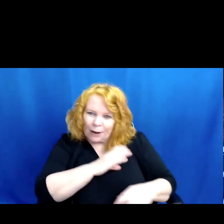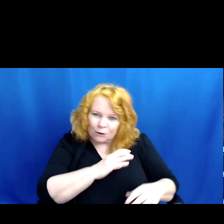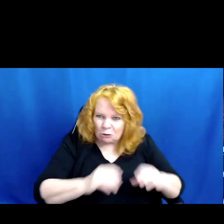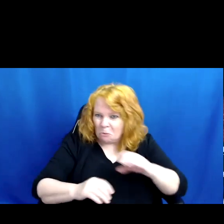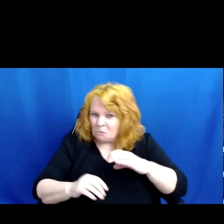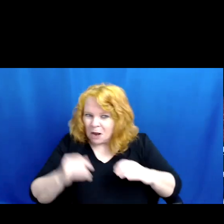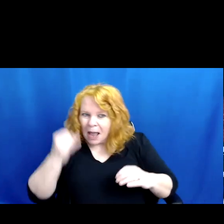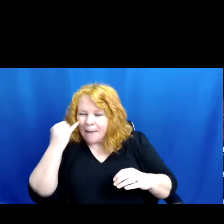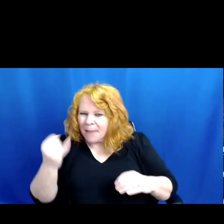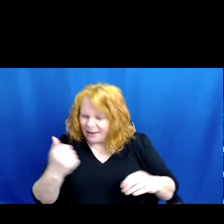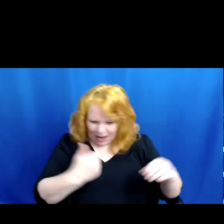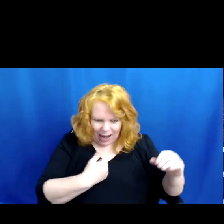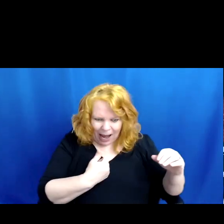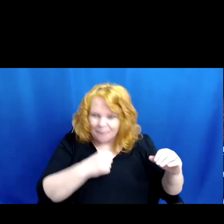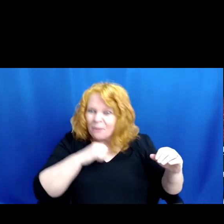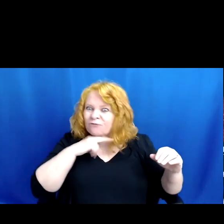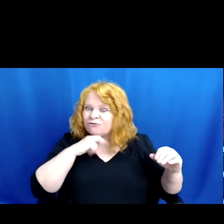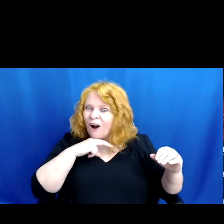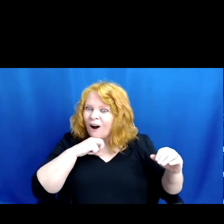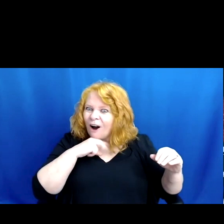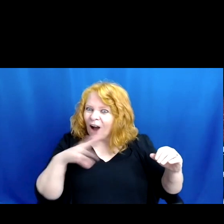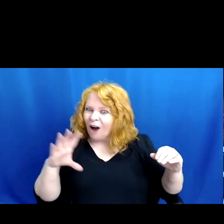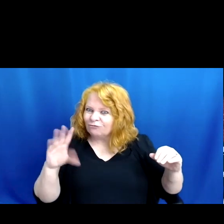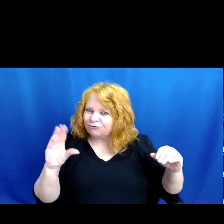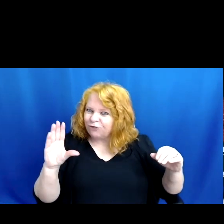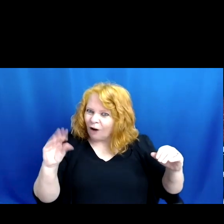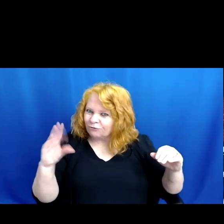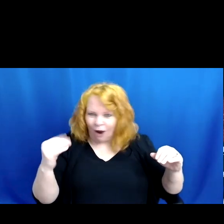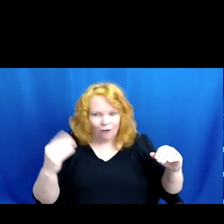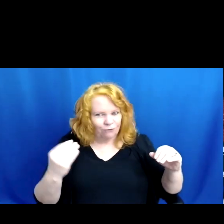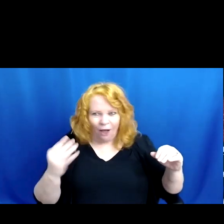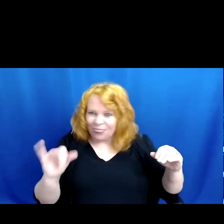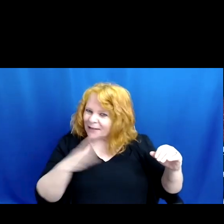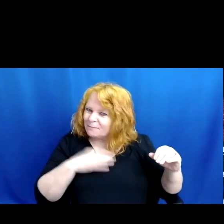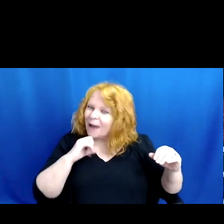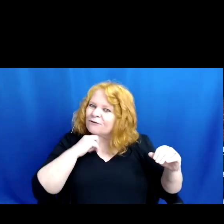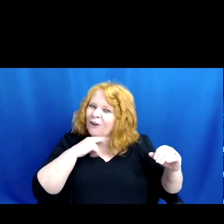I have the mouth of the frog and I can do something with it to be like the frog.